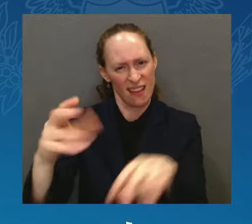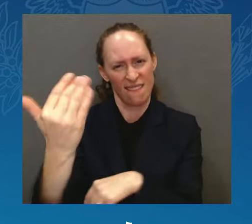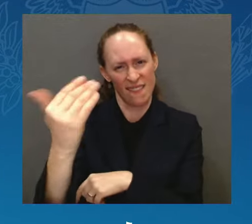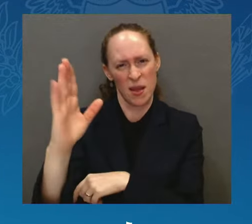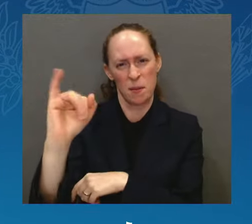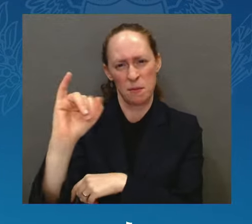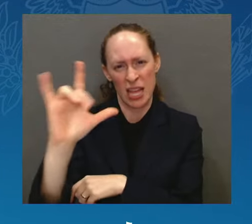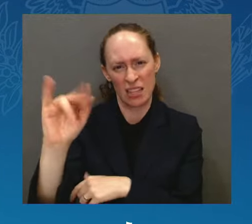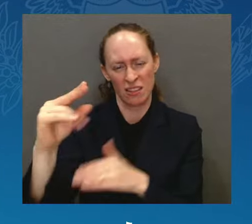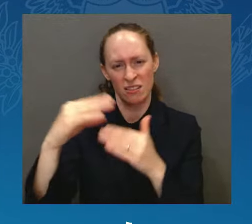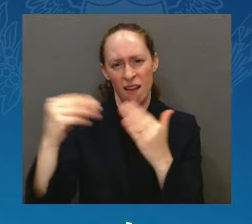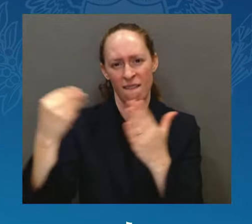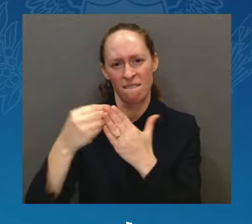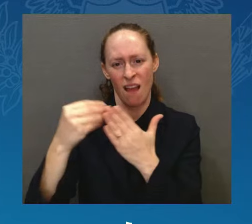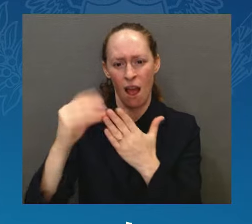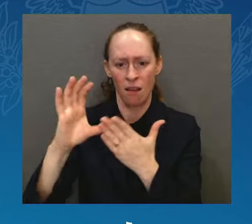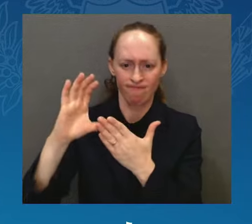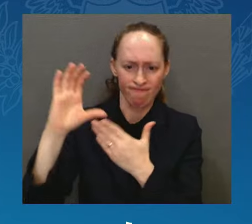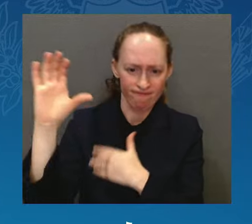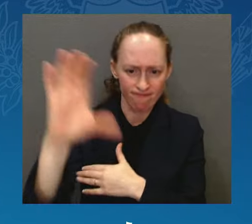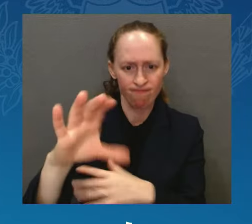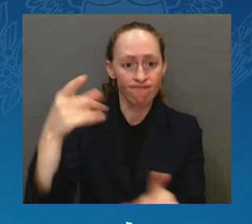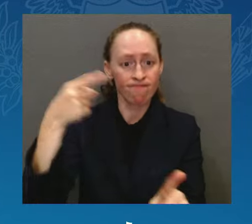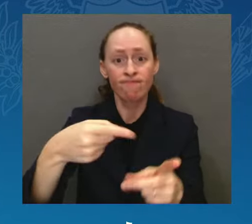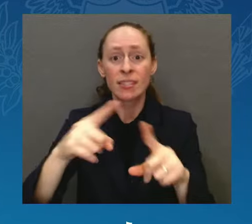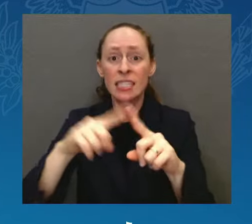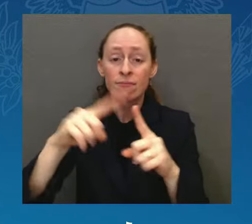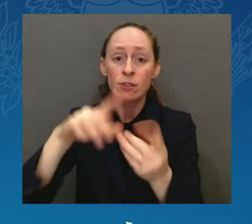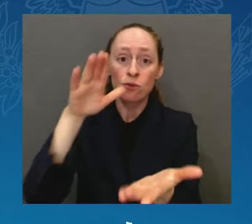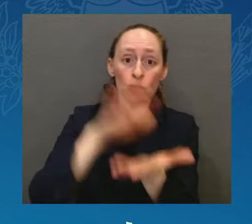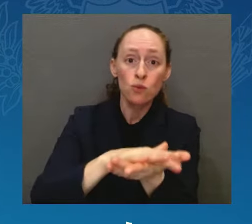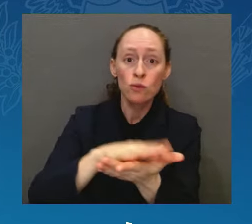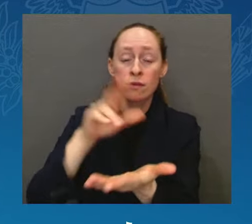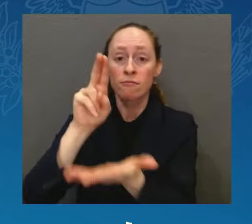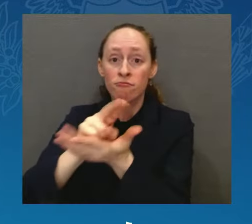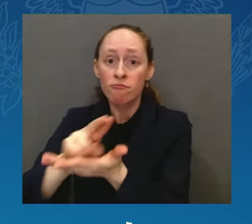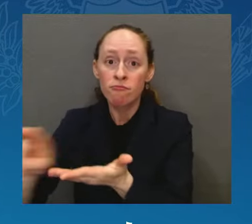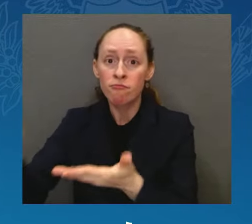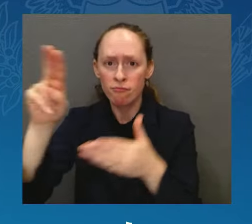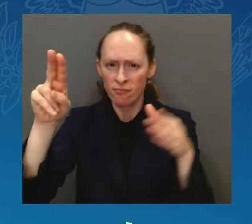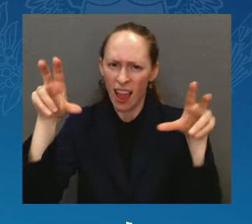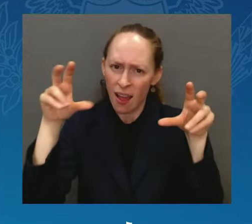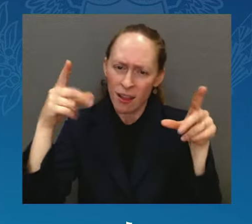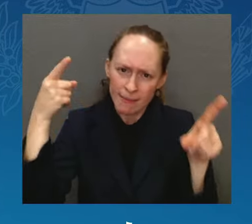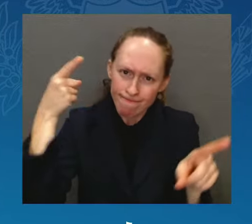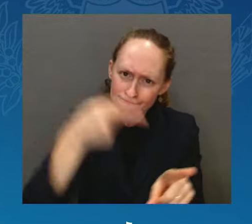which, of course, are institutions of extraordinary academic excellence